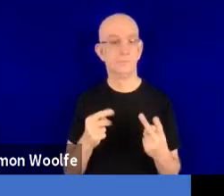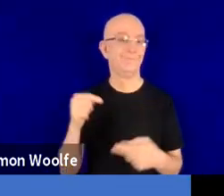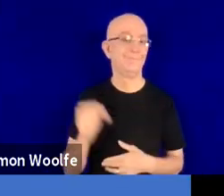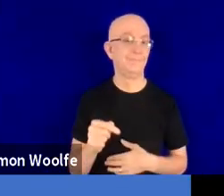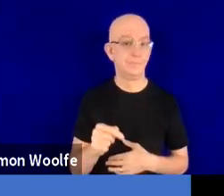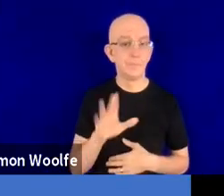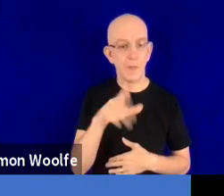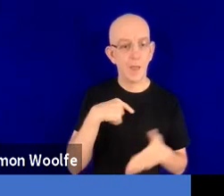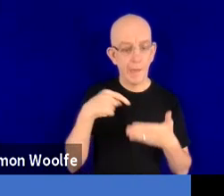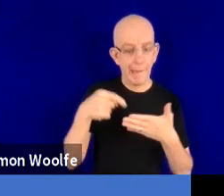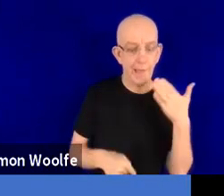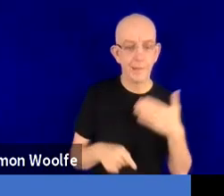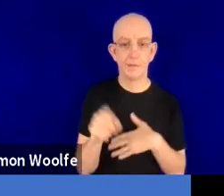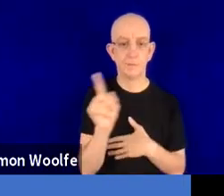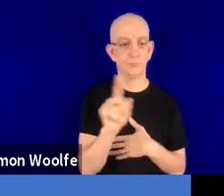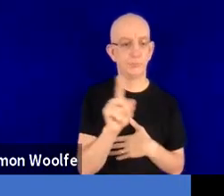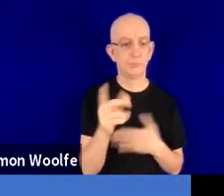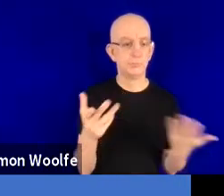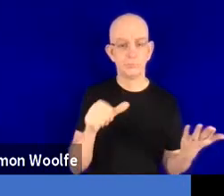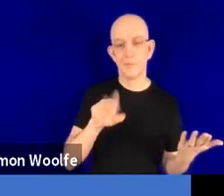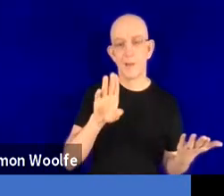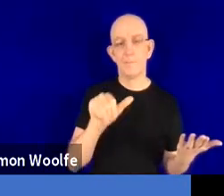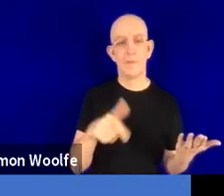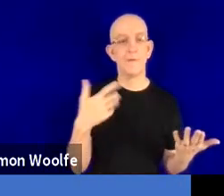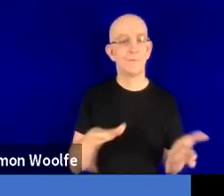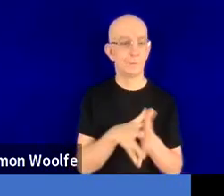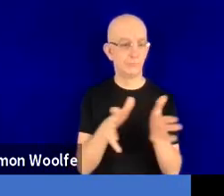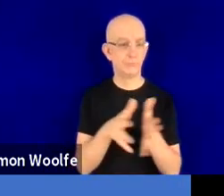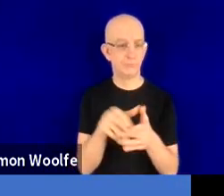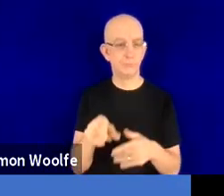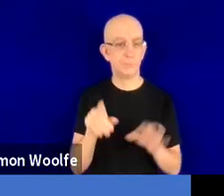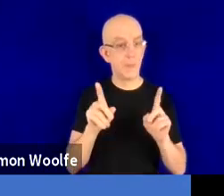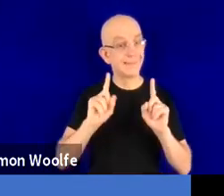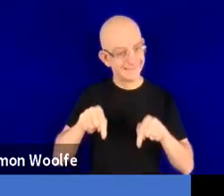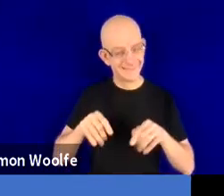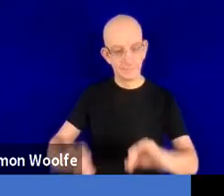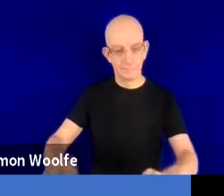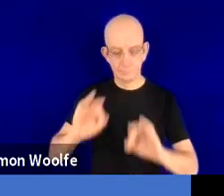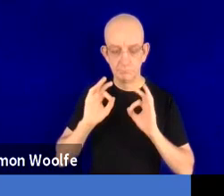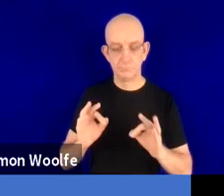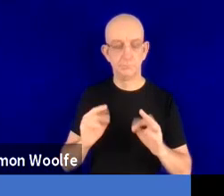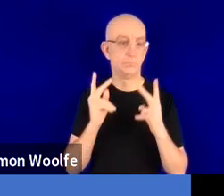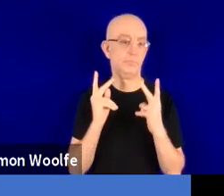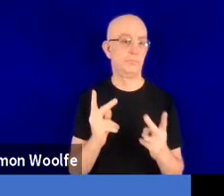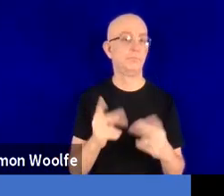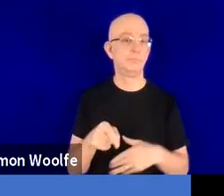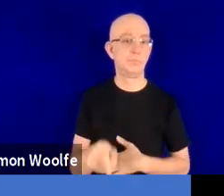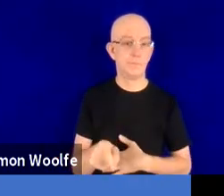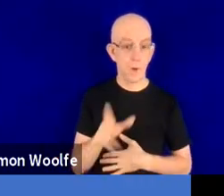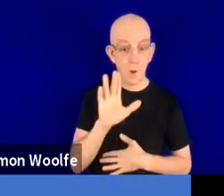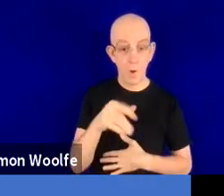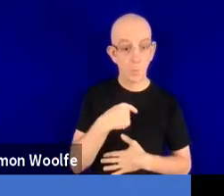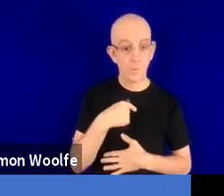What we saw in the COVID-19 crisis is a mix aspect